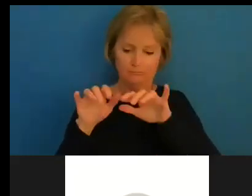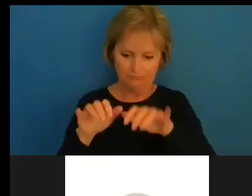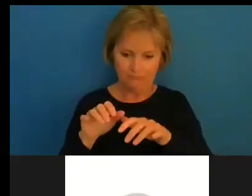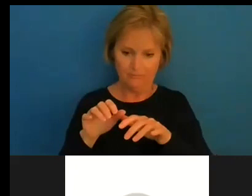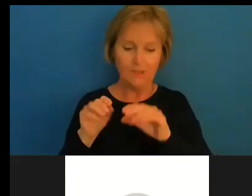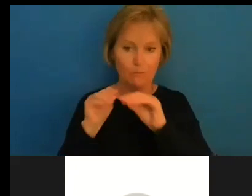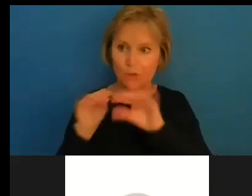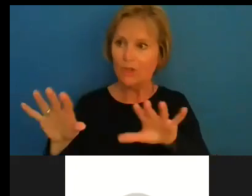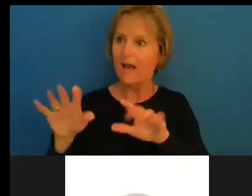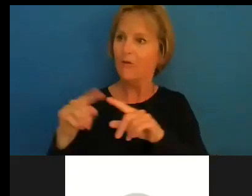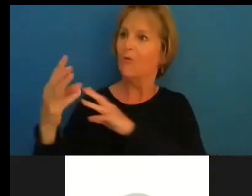world to see, if other people want to engage.